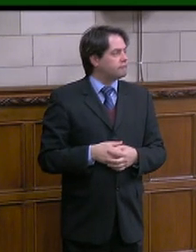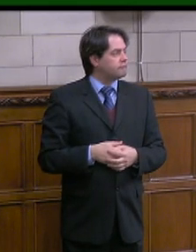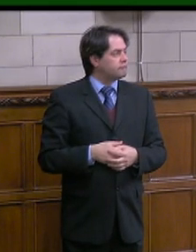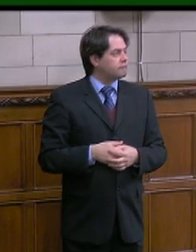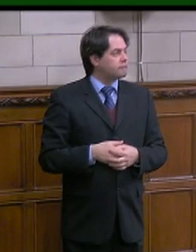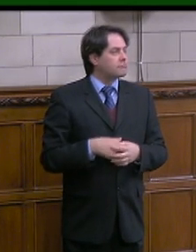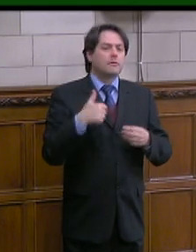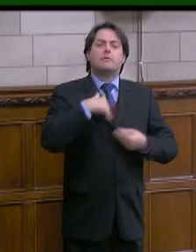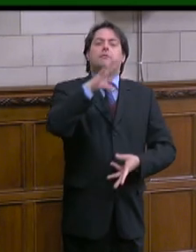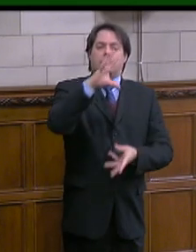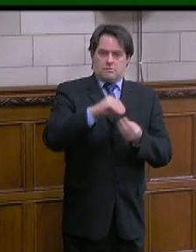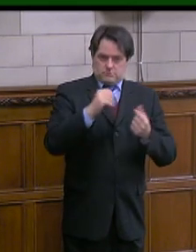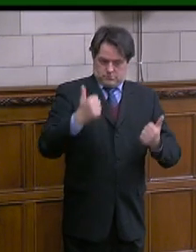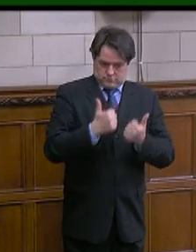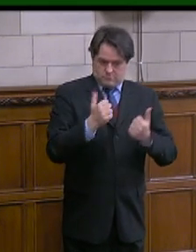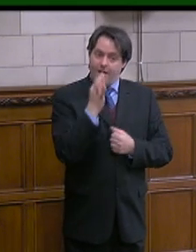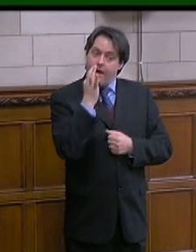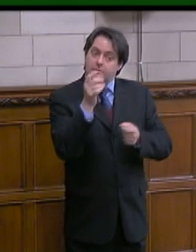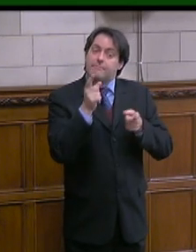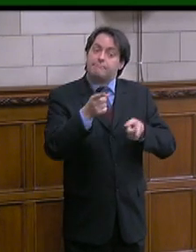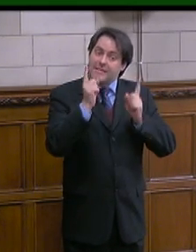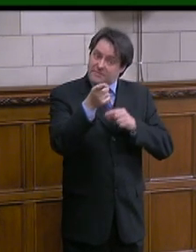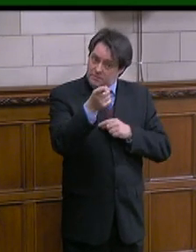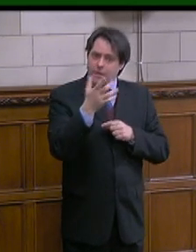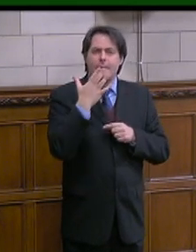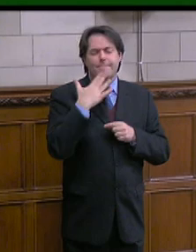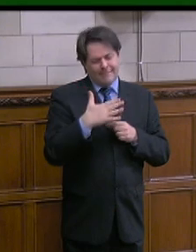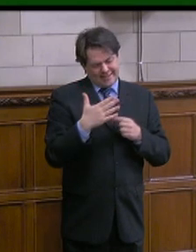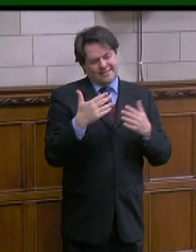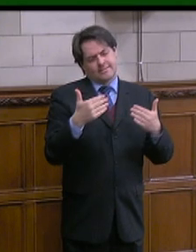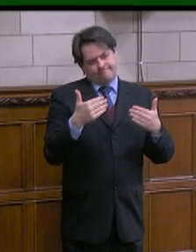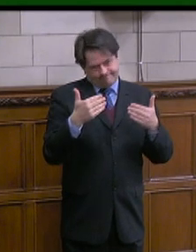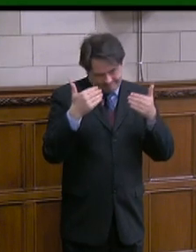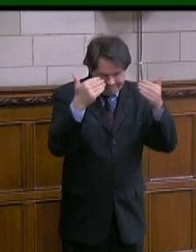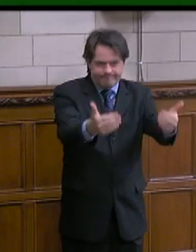In conclusion, I ask the Minister to push the boat out a bit, to respond positively